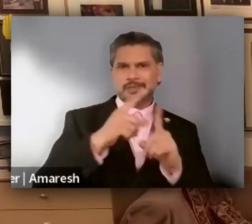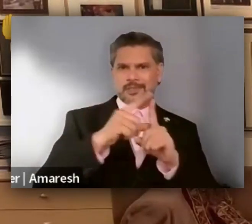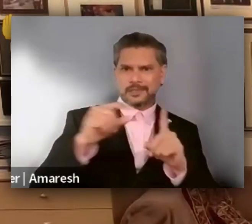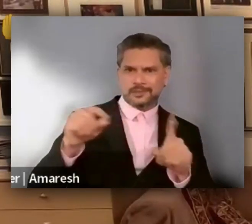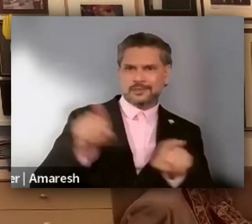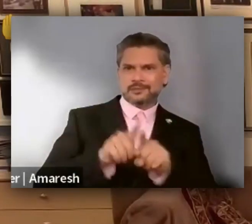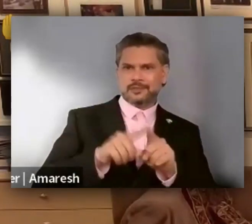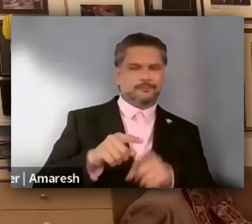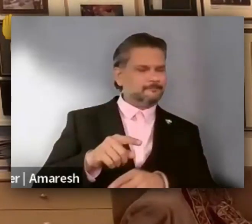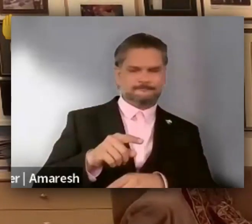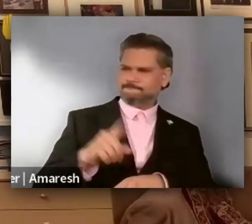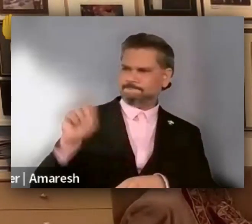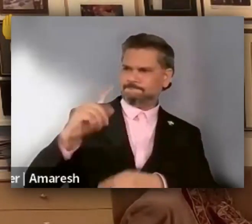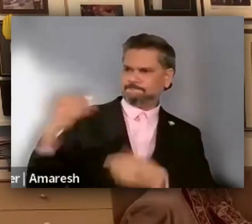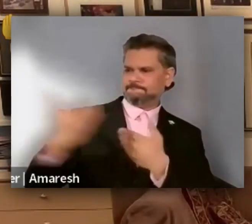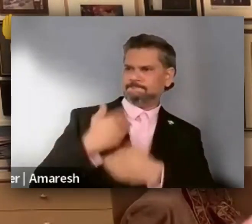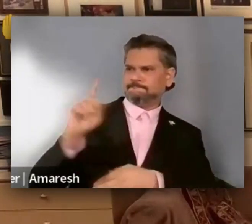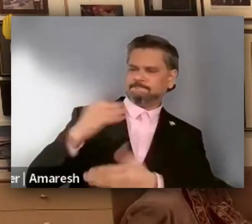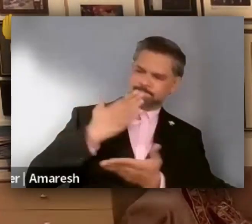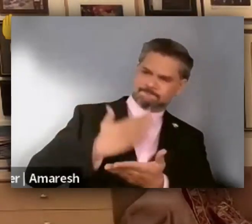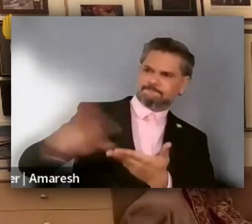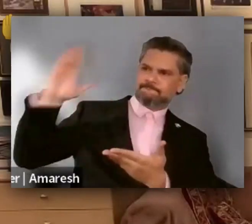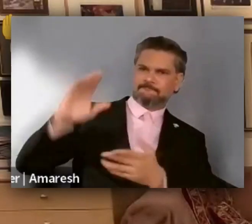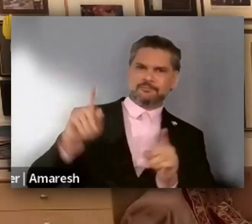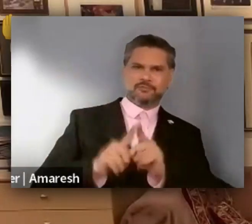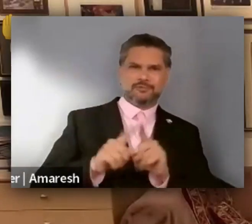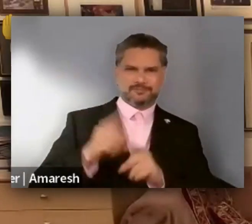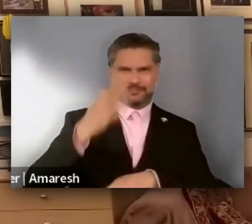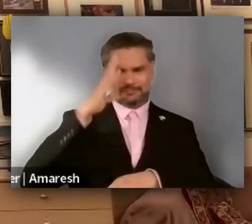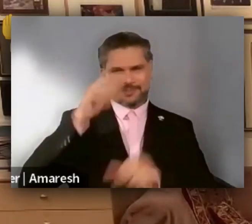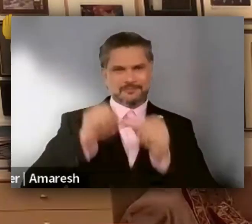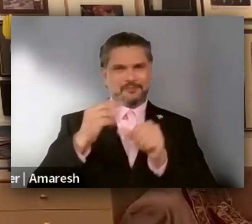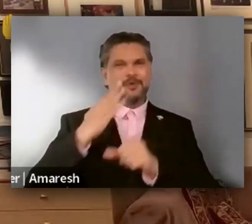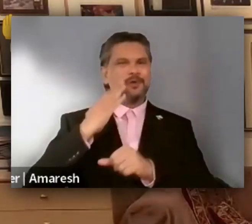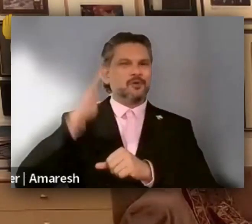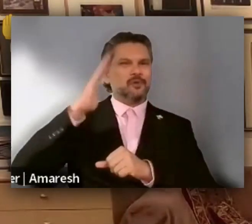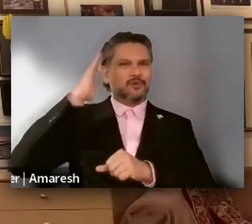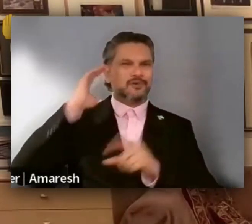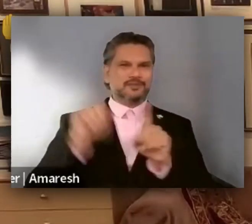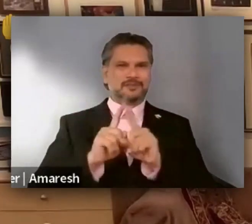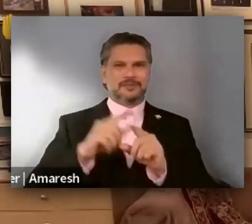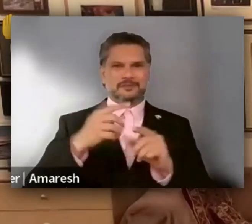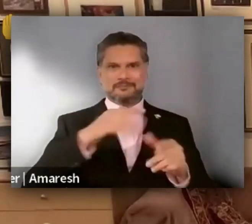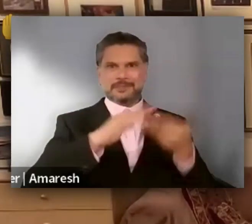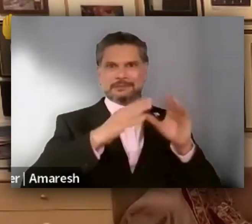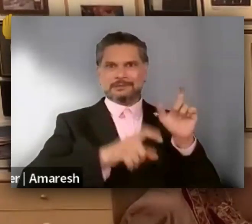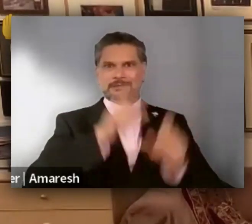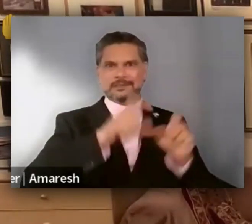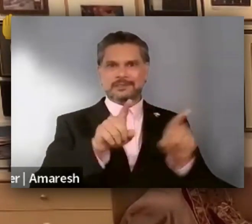remember, ostracized persons were shunned and pushed away from the Greek city that they lived